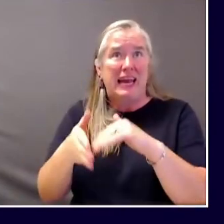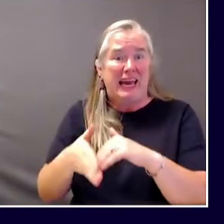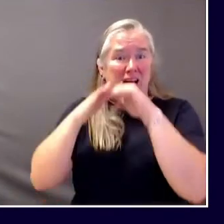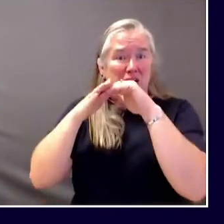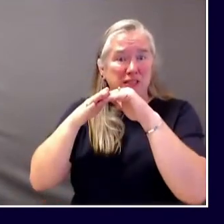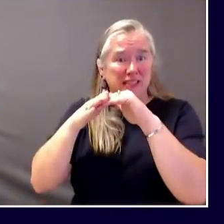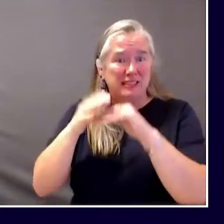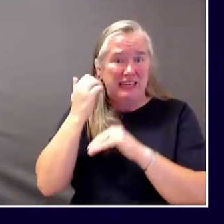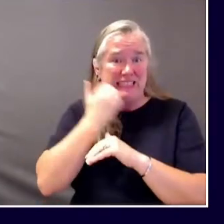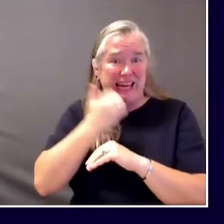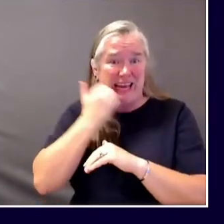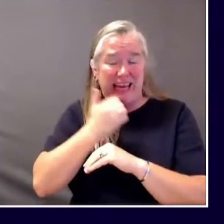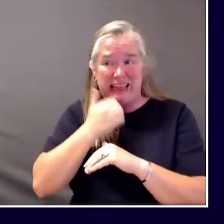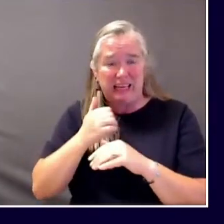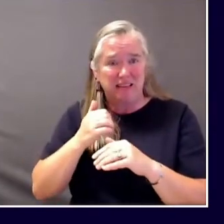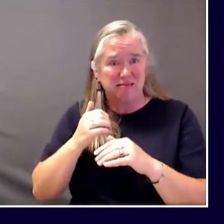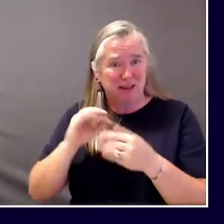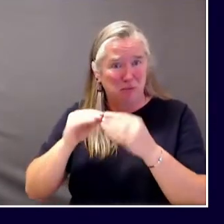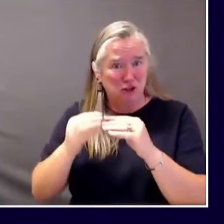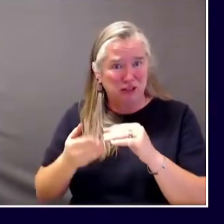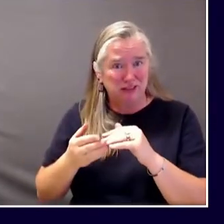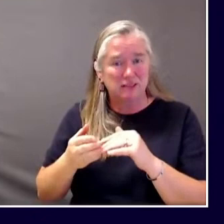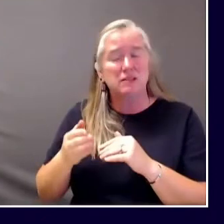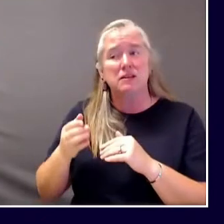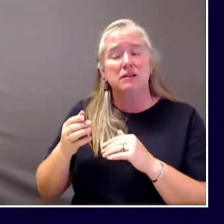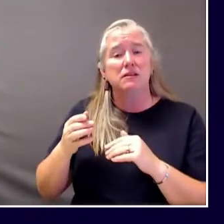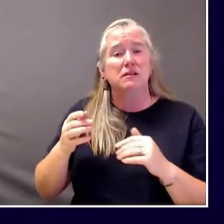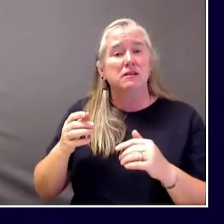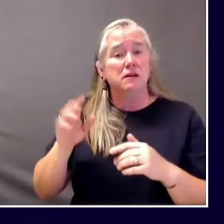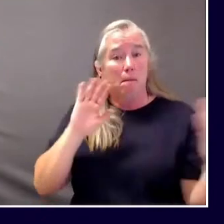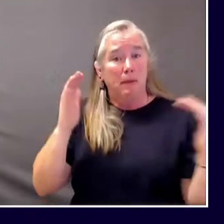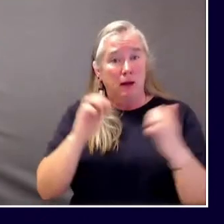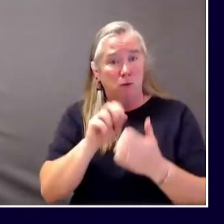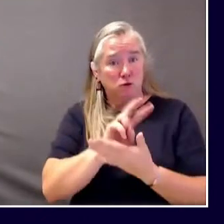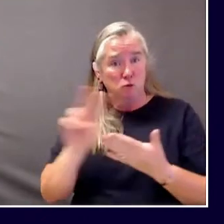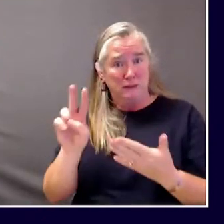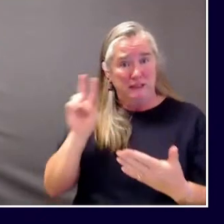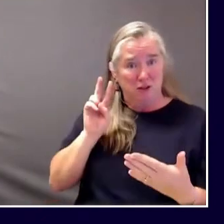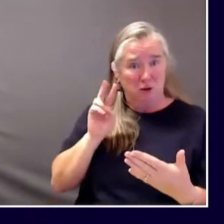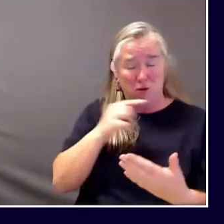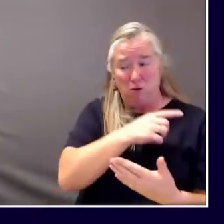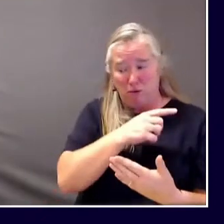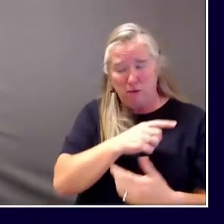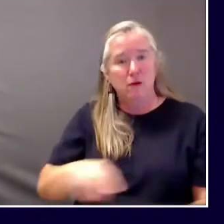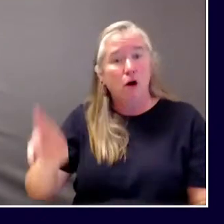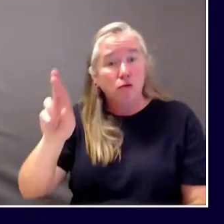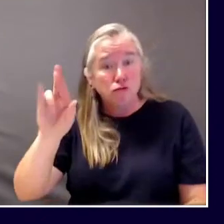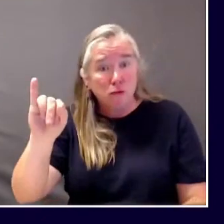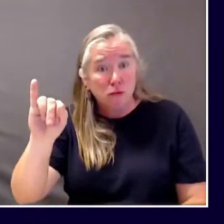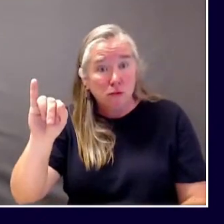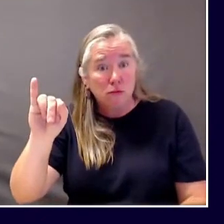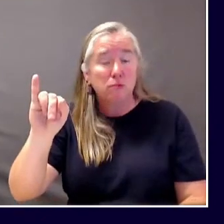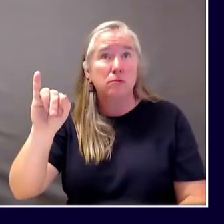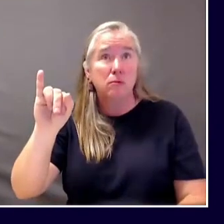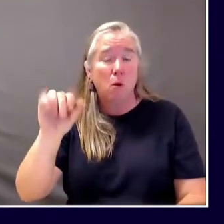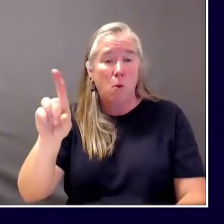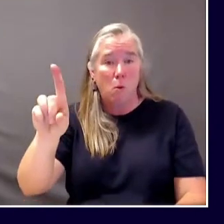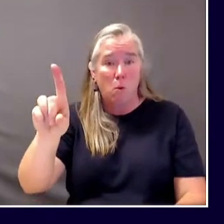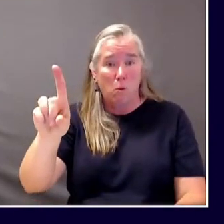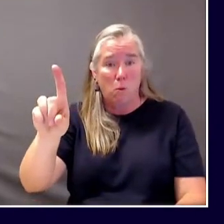cases per day from their average two weeks ago